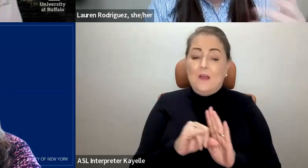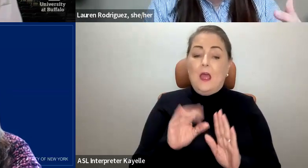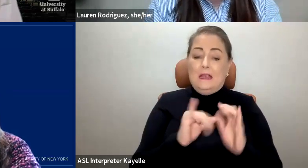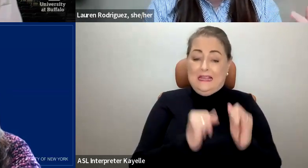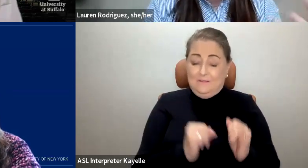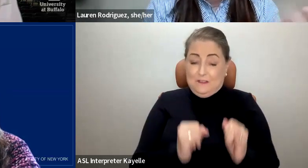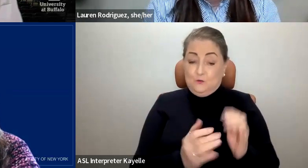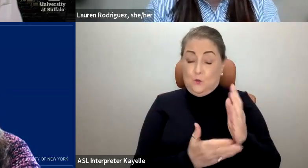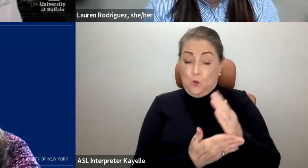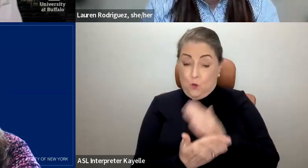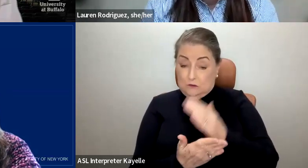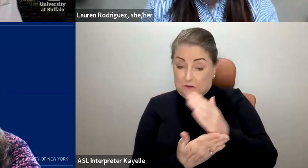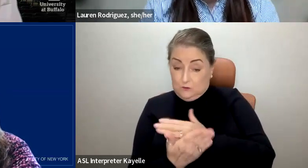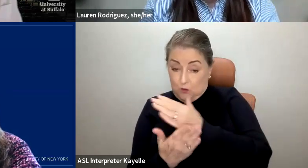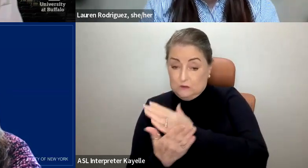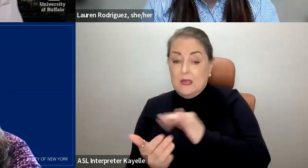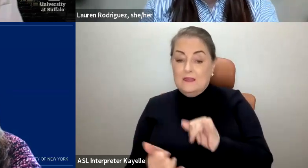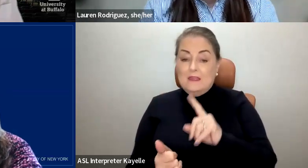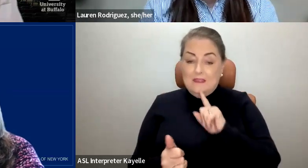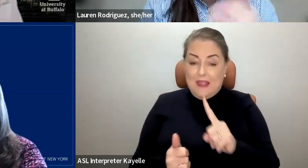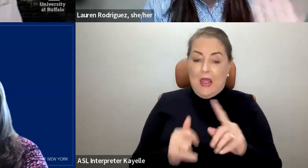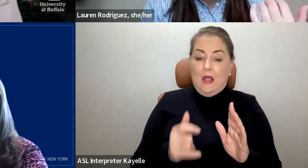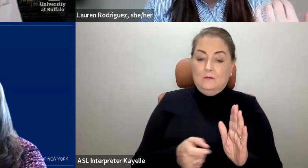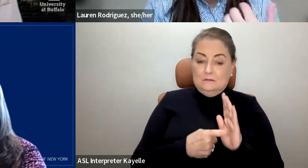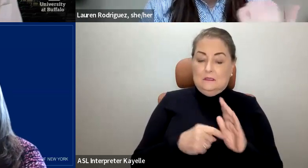registered or enrolled in. And we would categorize these